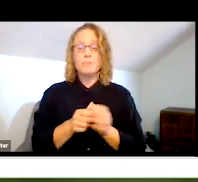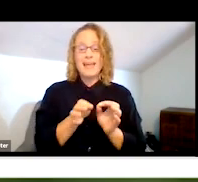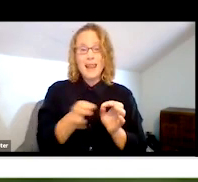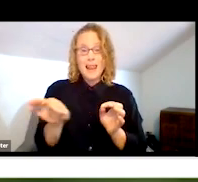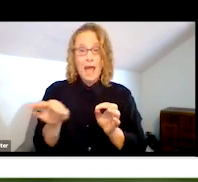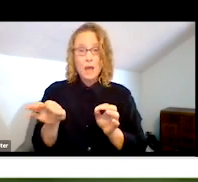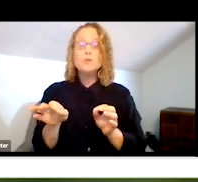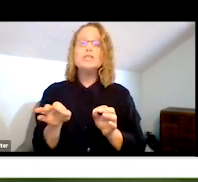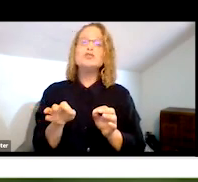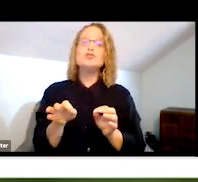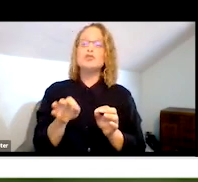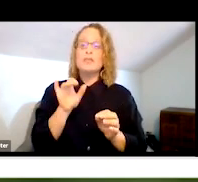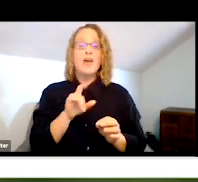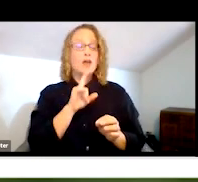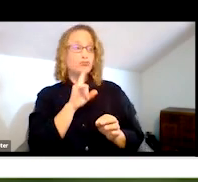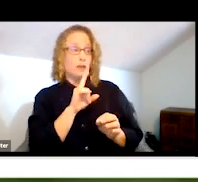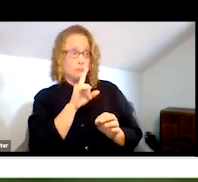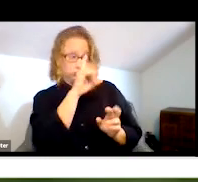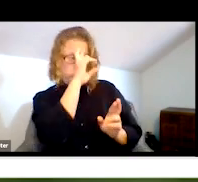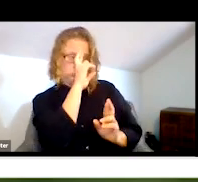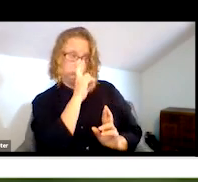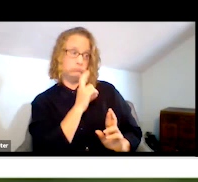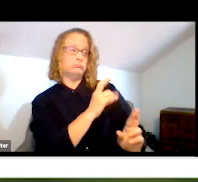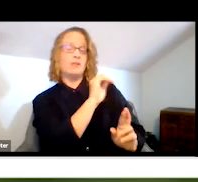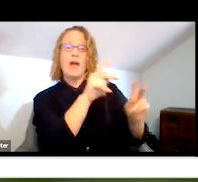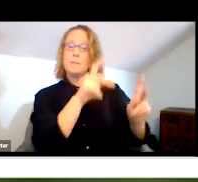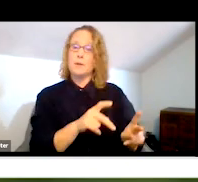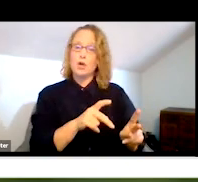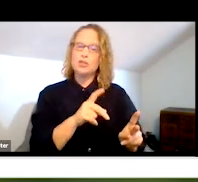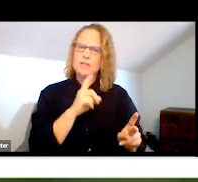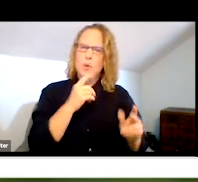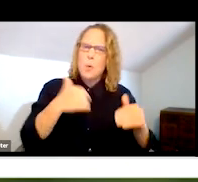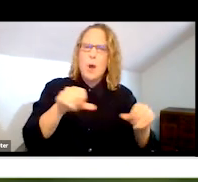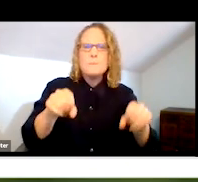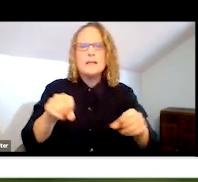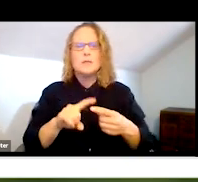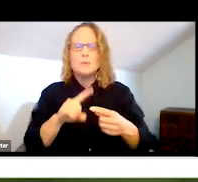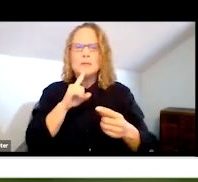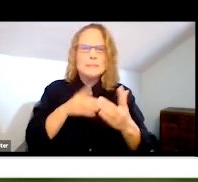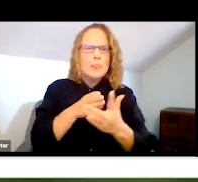with the language that we use. We wanna help guide their behavior with the language that we use.